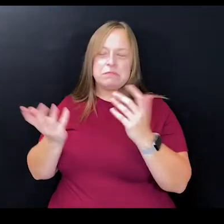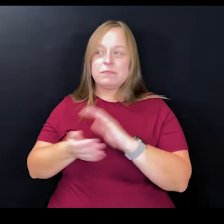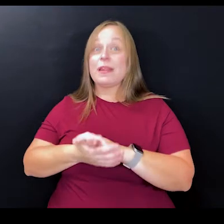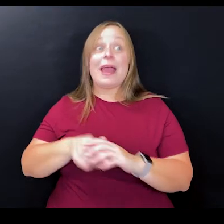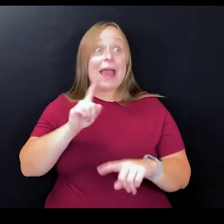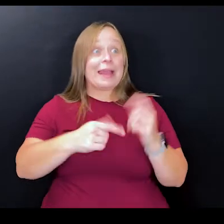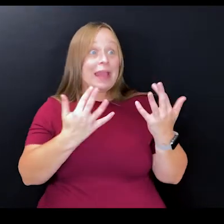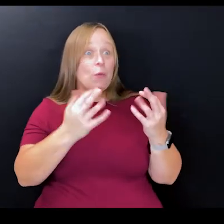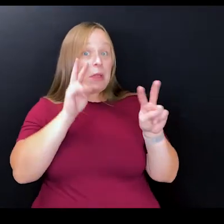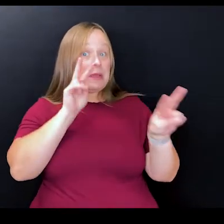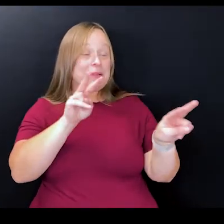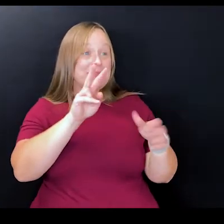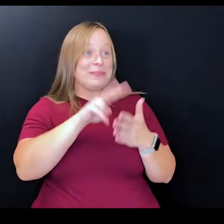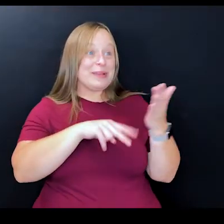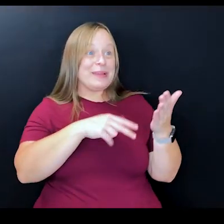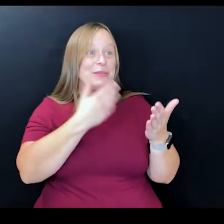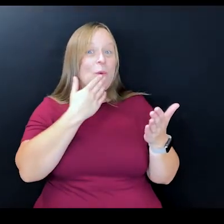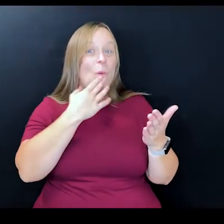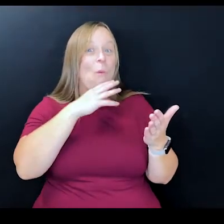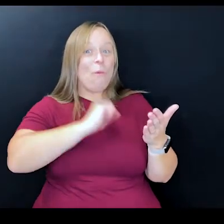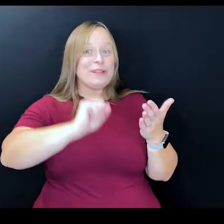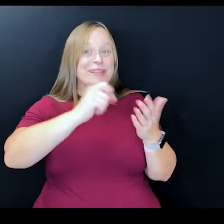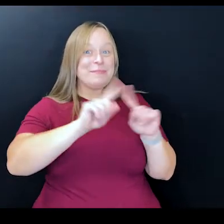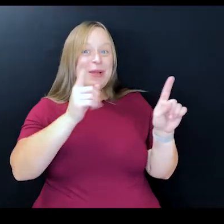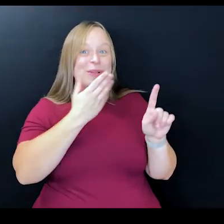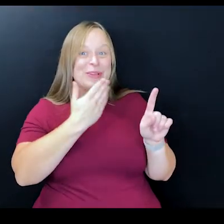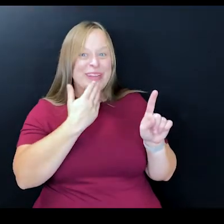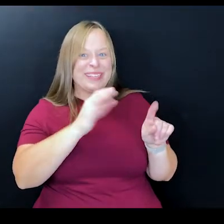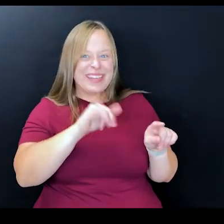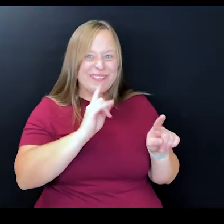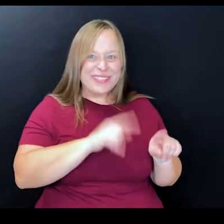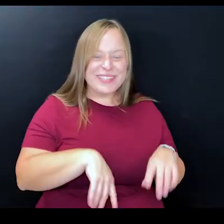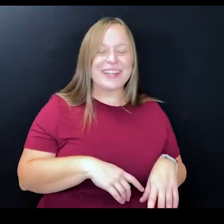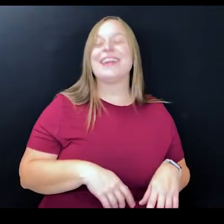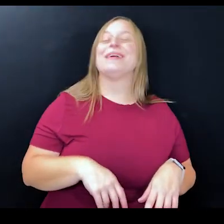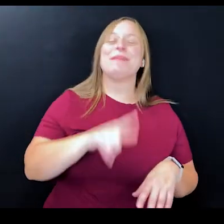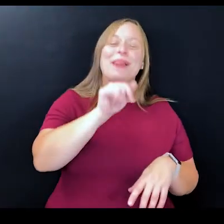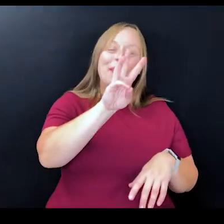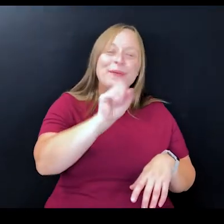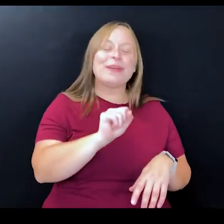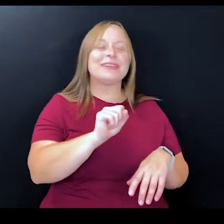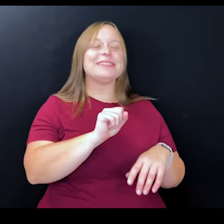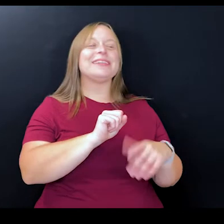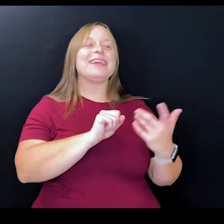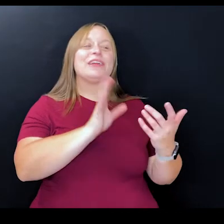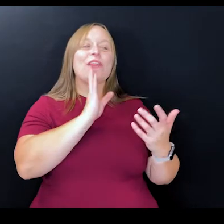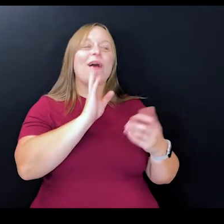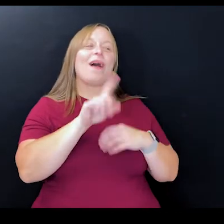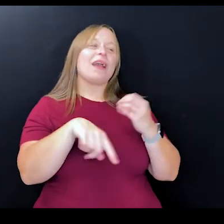I can't wait to read the "oldies but goodies", that's for sure. And so, Lewis, talk to us about the